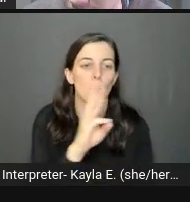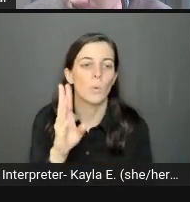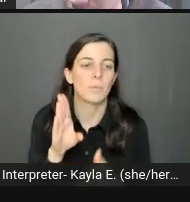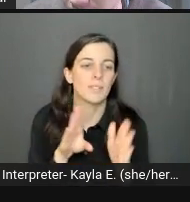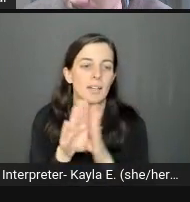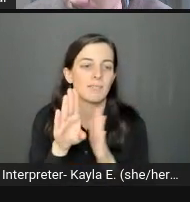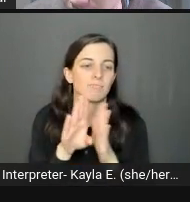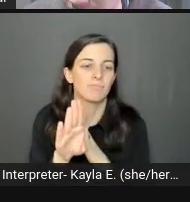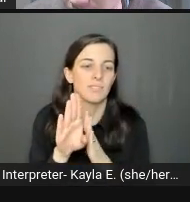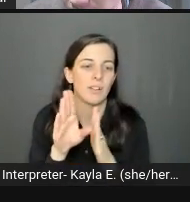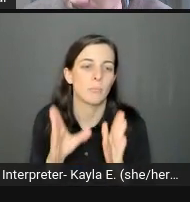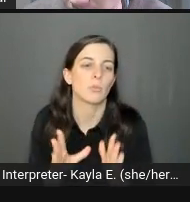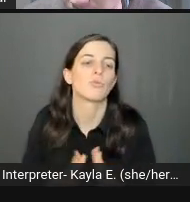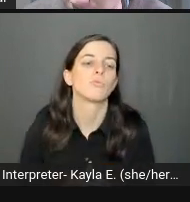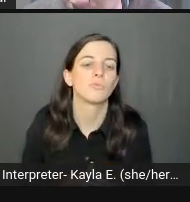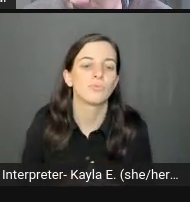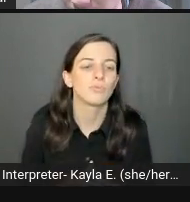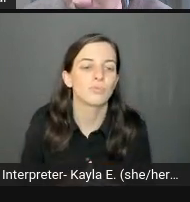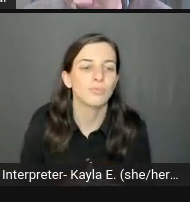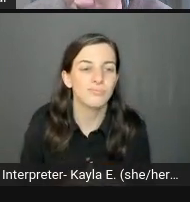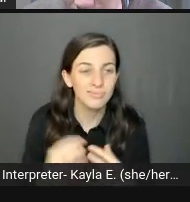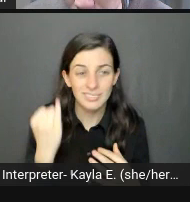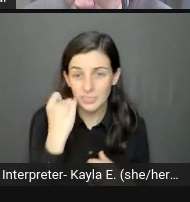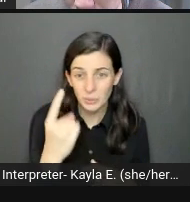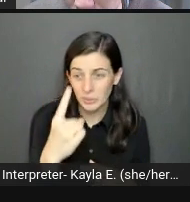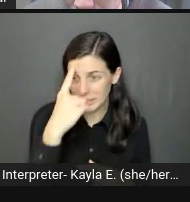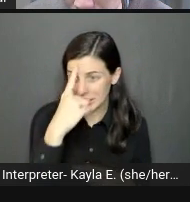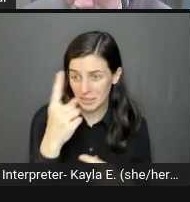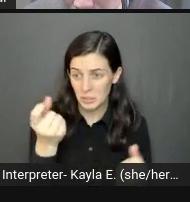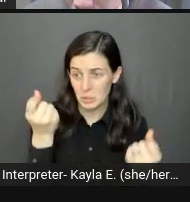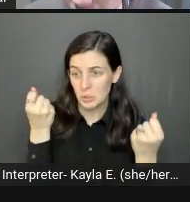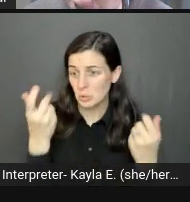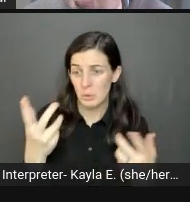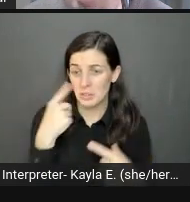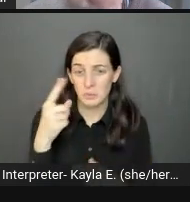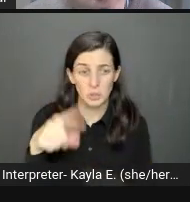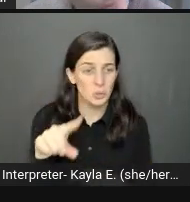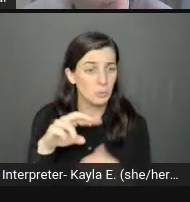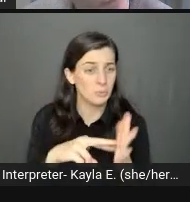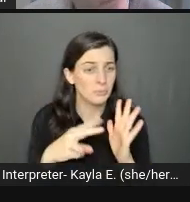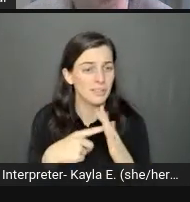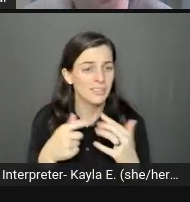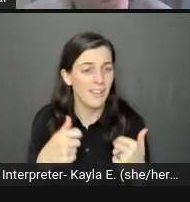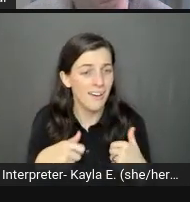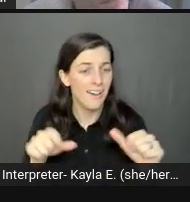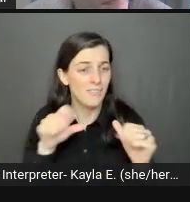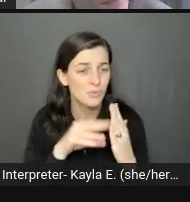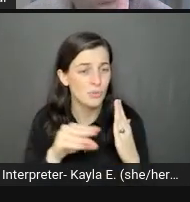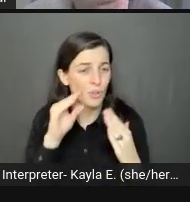If you think that it is too late for you, note that just by making effort to learn about website accessibility